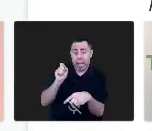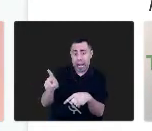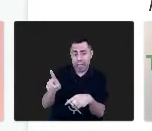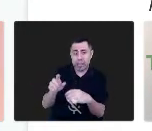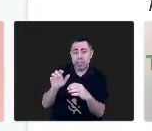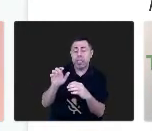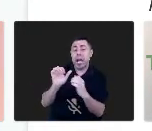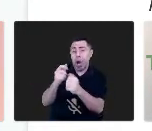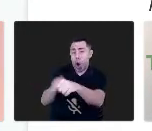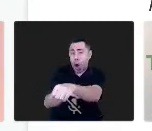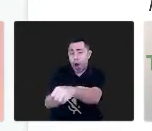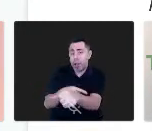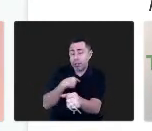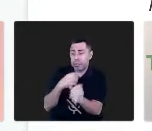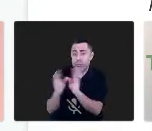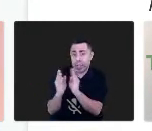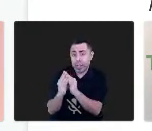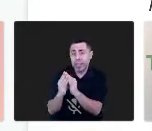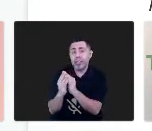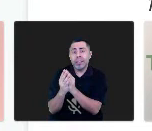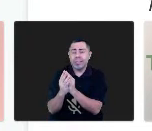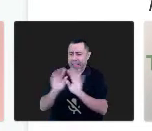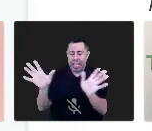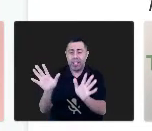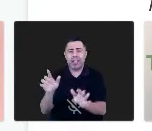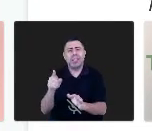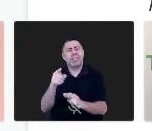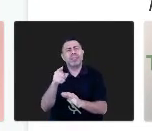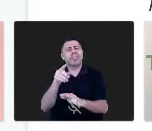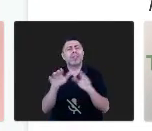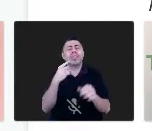like can you pick your brain everyone's busy right now everyone's having a hard time you know making